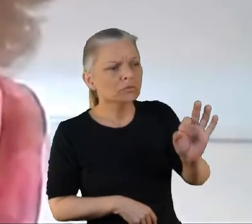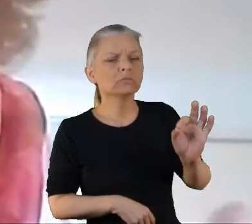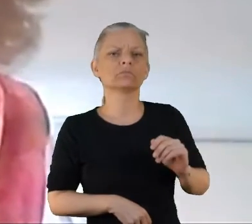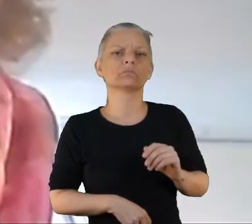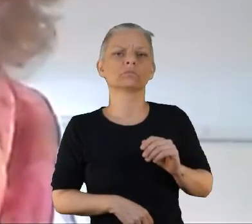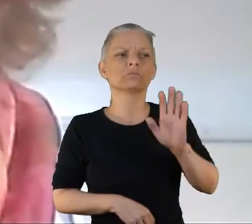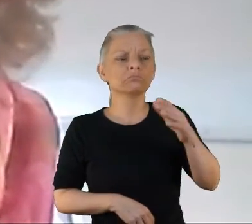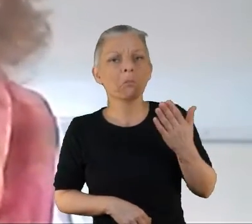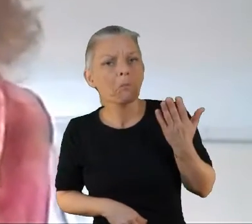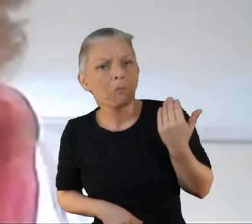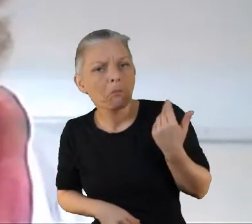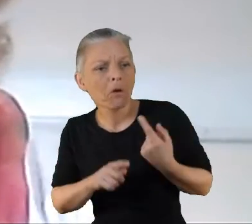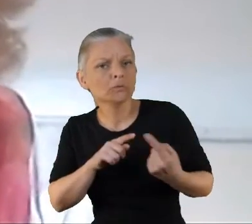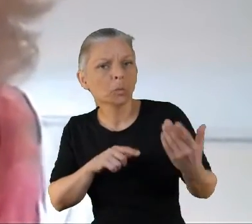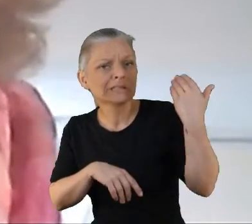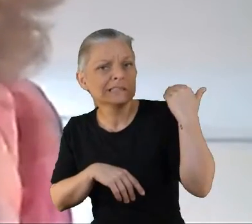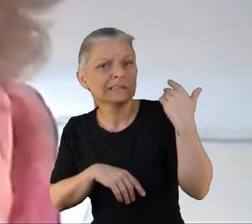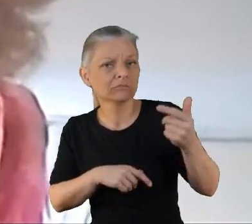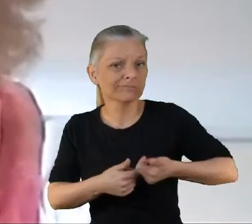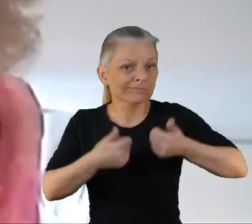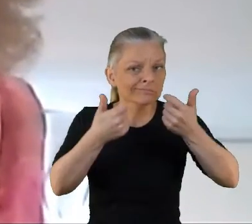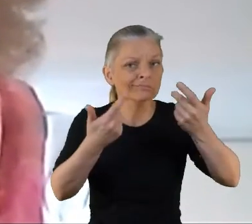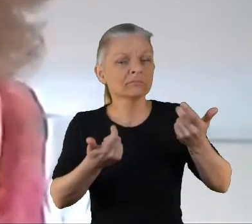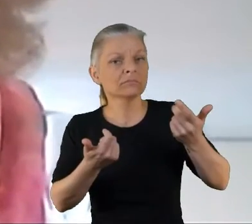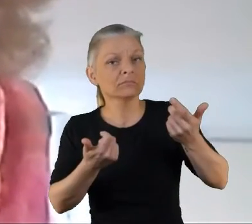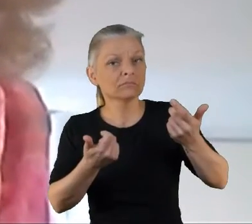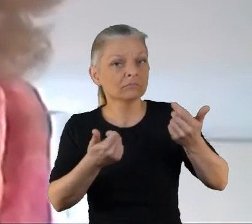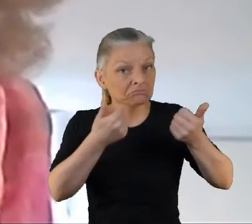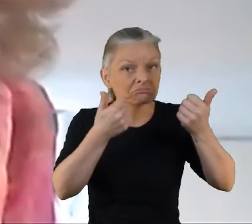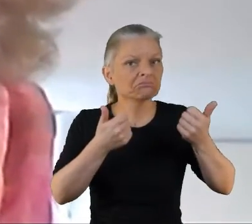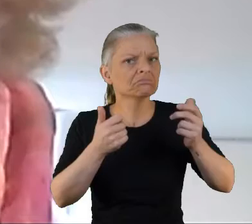be in the direction that you want to go. But if you ask a question something like ‘in the past